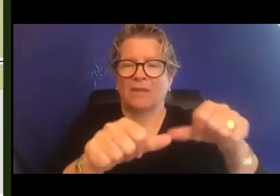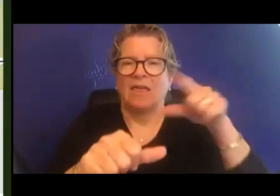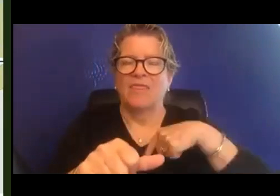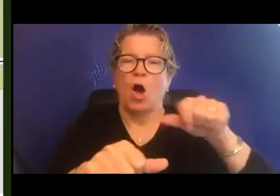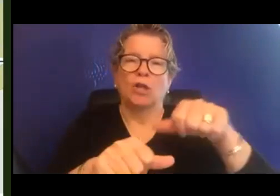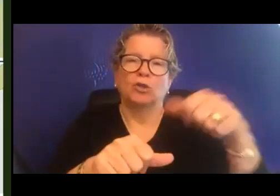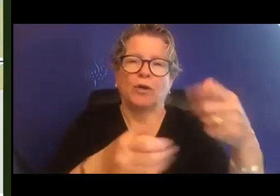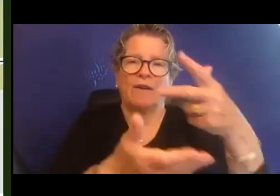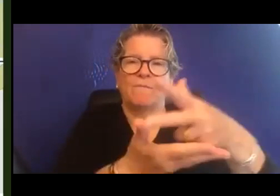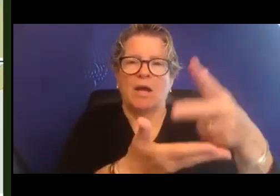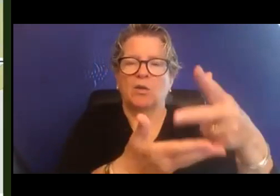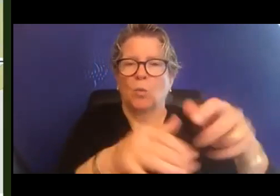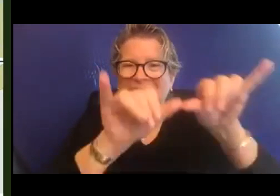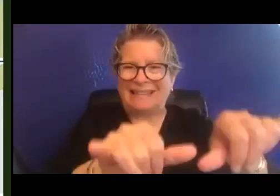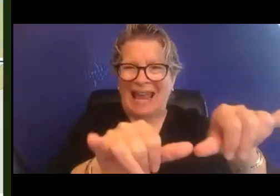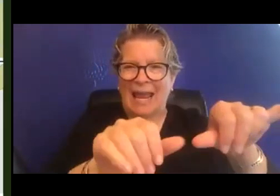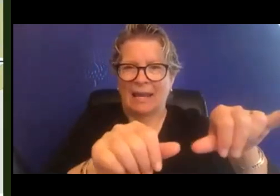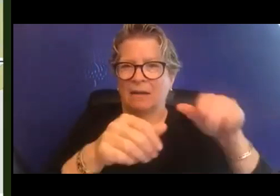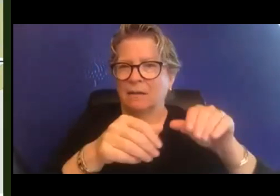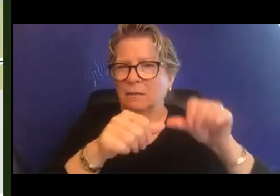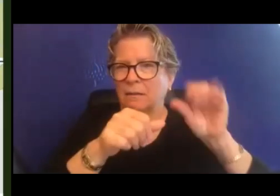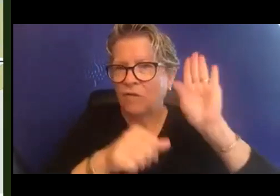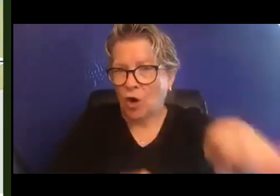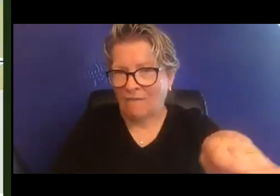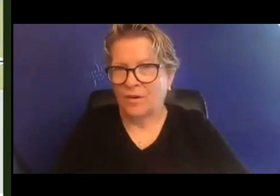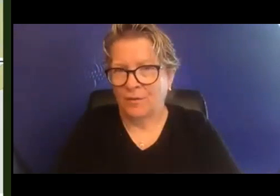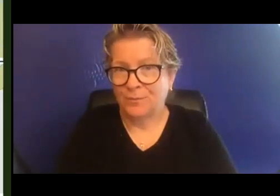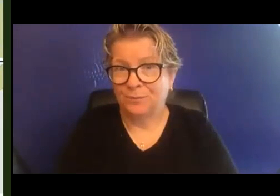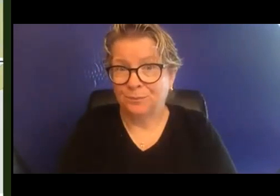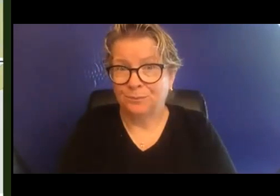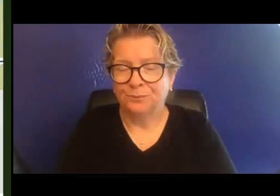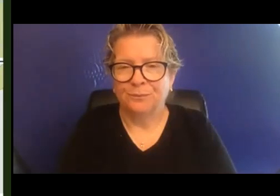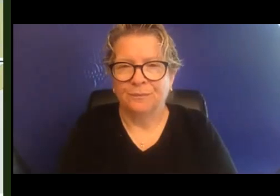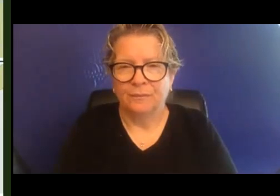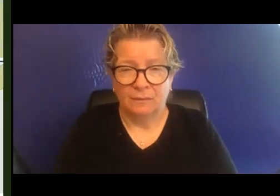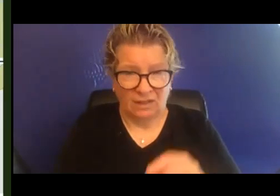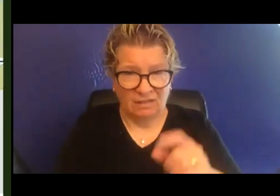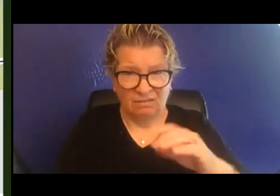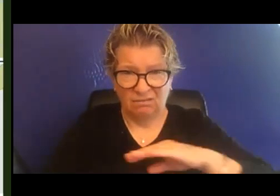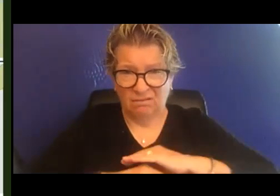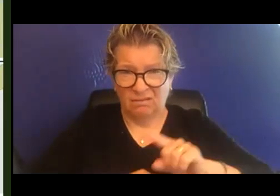Hopefully that answered that he question. Great, Monica.